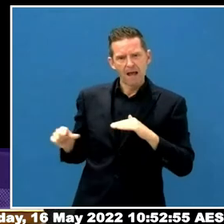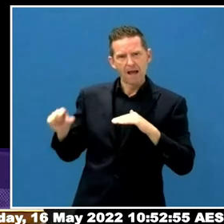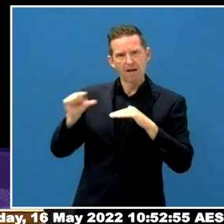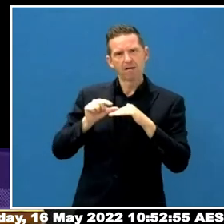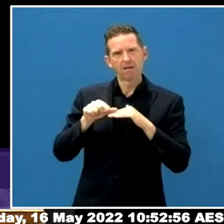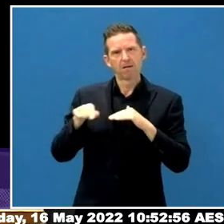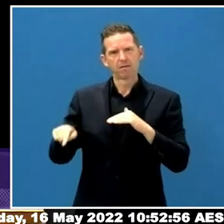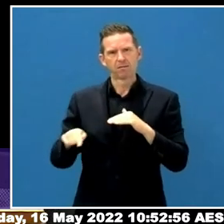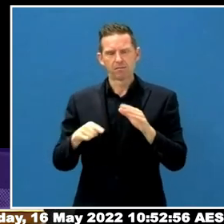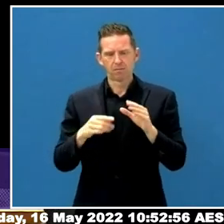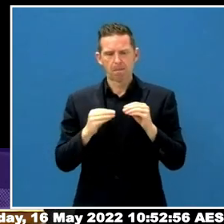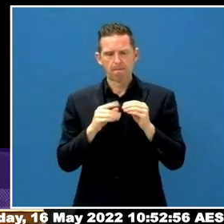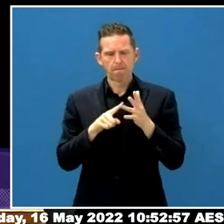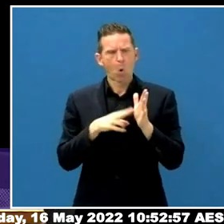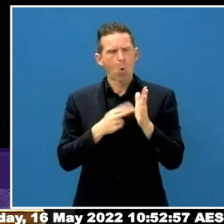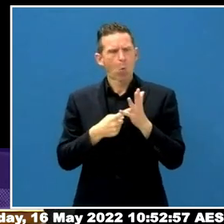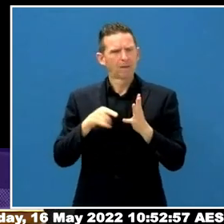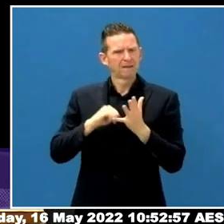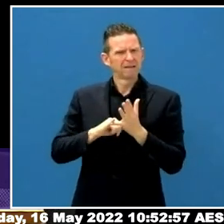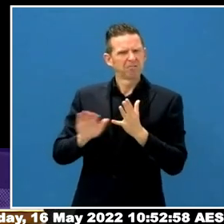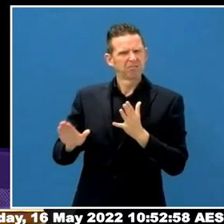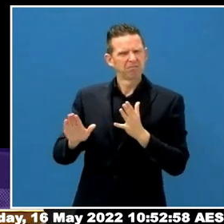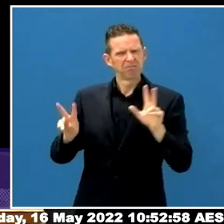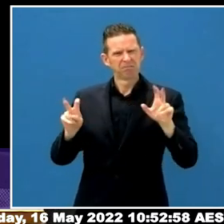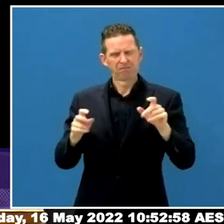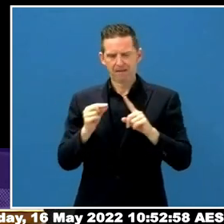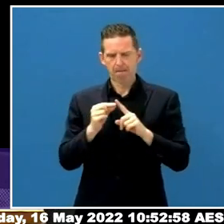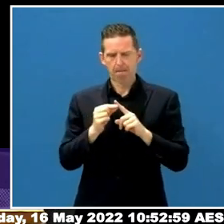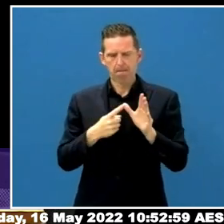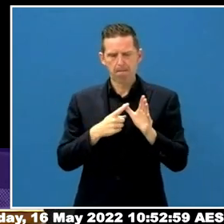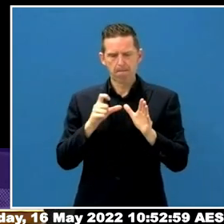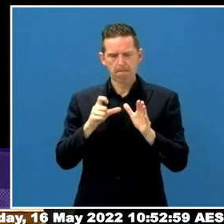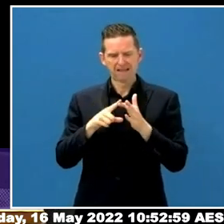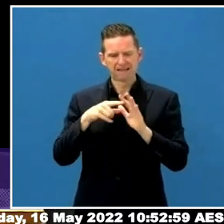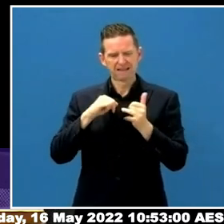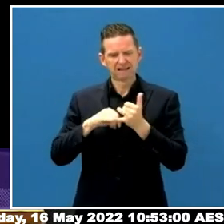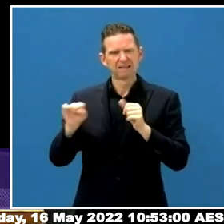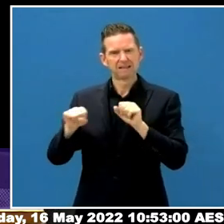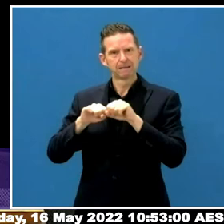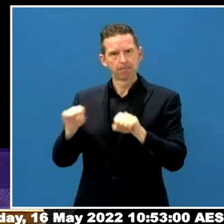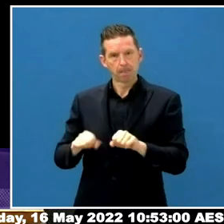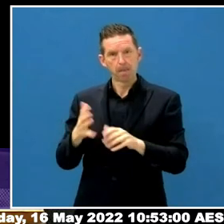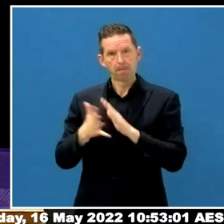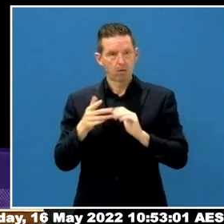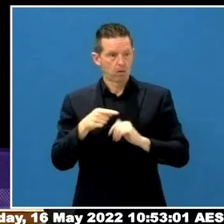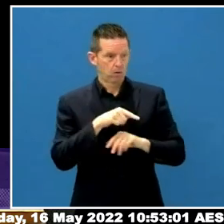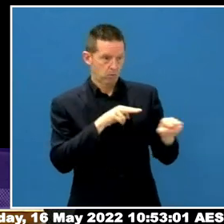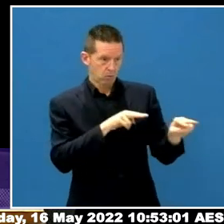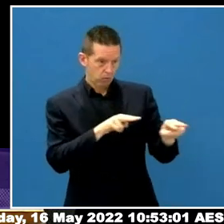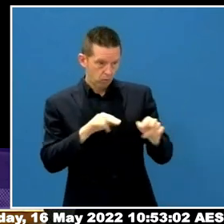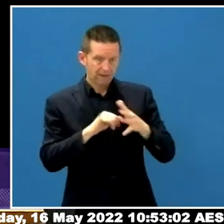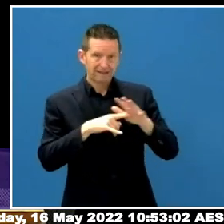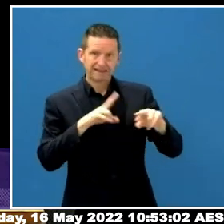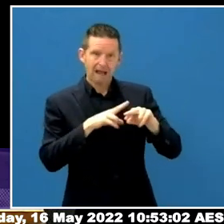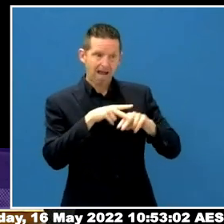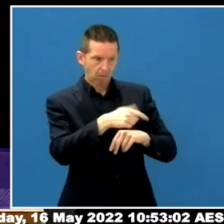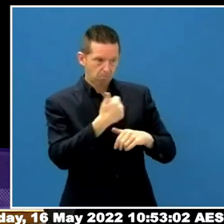Through PACES, the scheme awarded staff for meeting a set of compliance related targets.